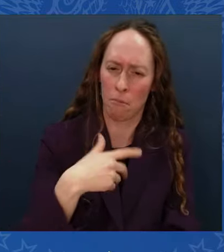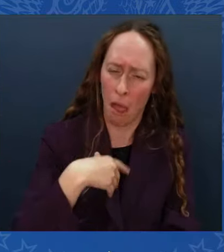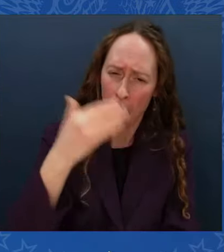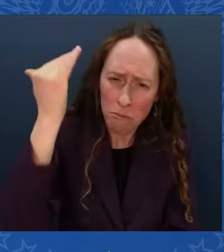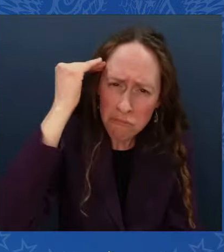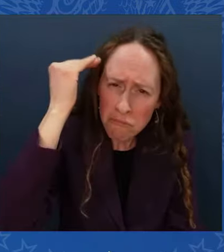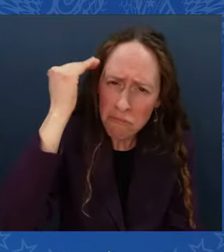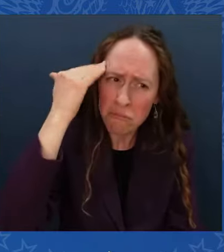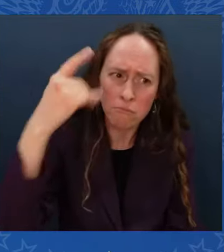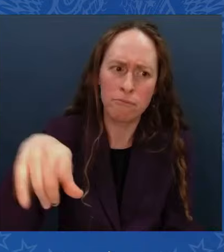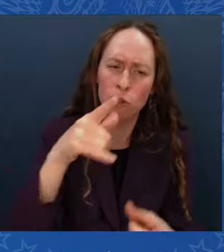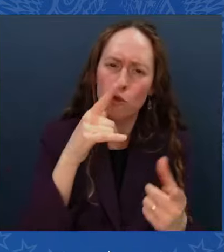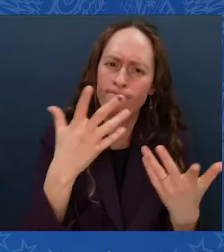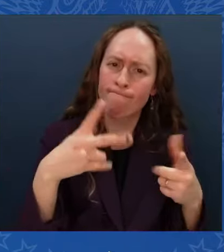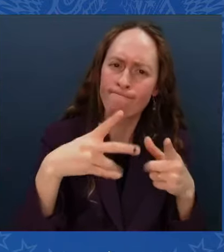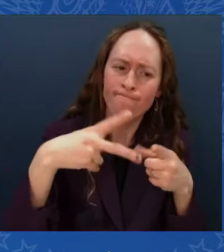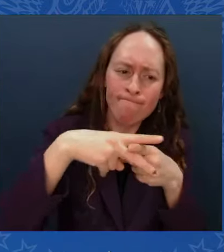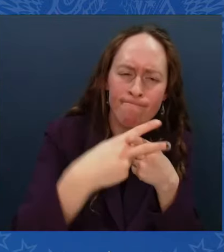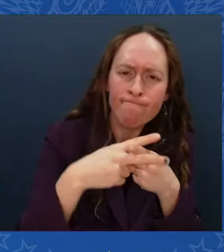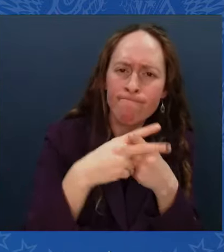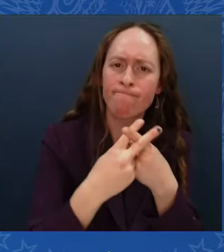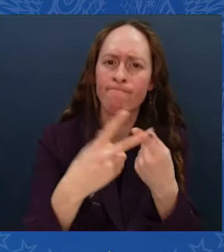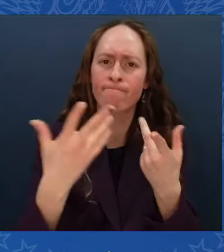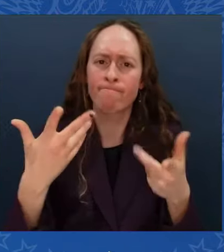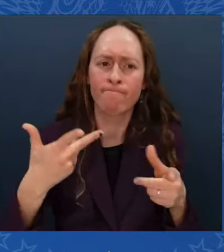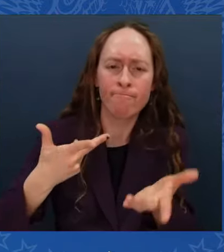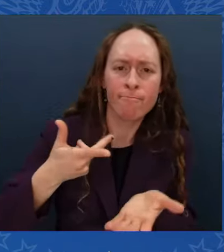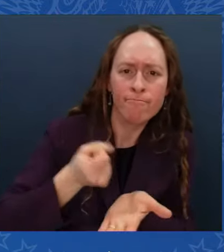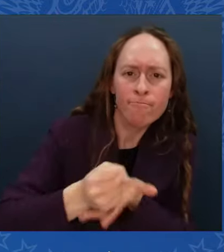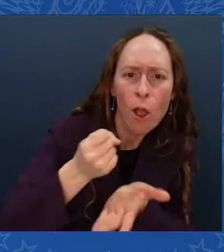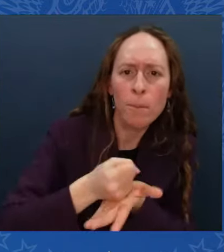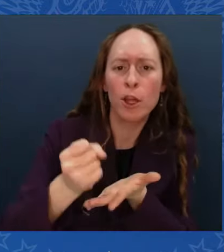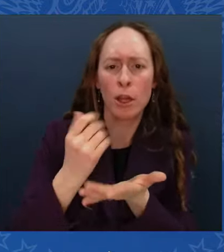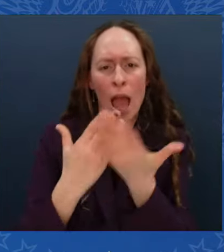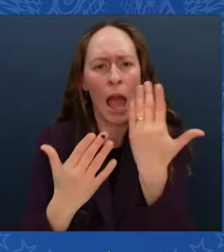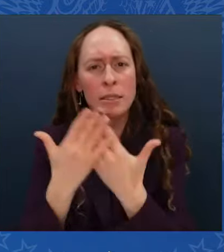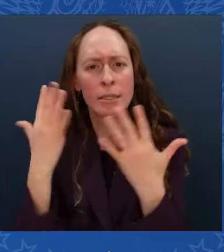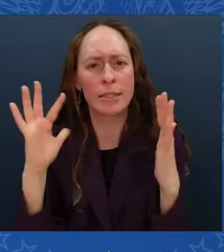Well, just today, my Labor Department announced 200 -- this is not the student loan program,